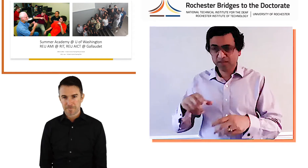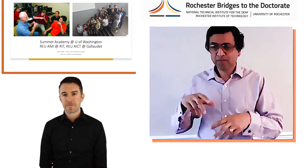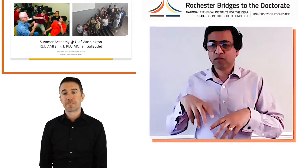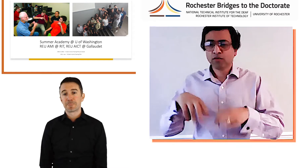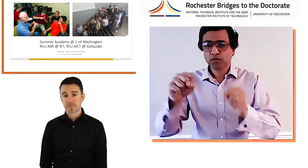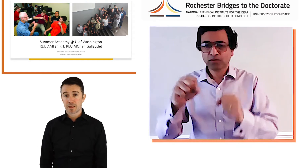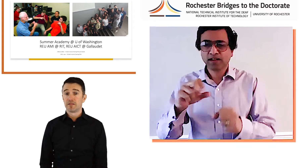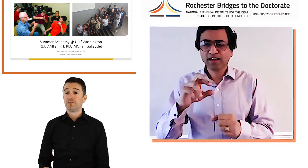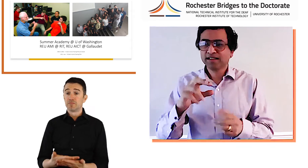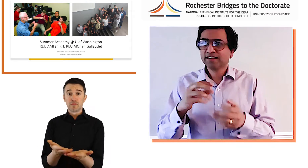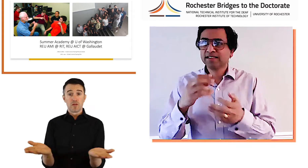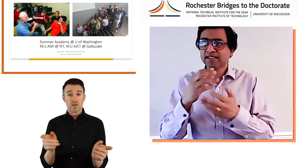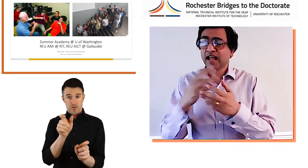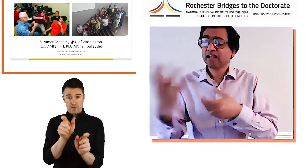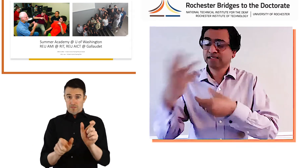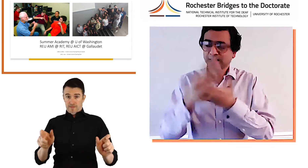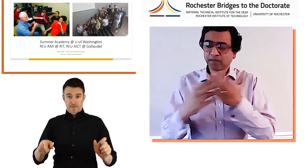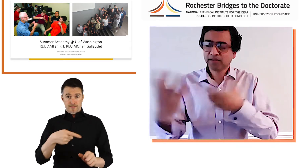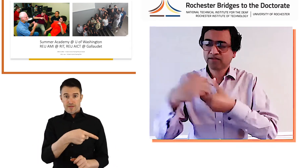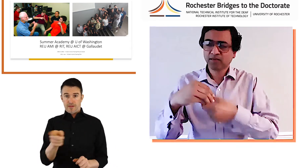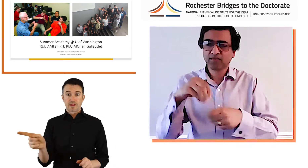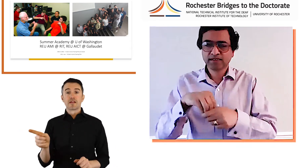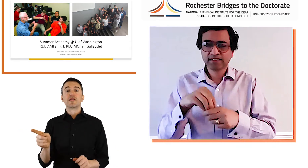deaf and hard-of-hearing students in computer sciences.